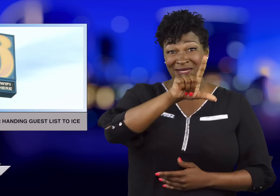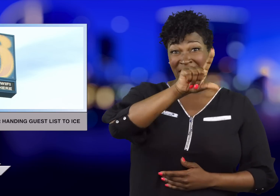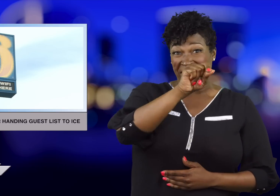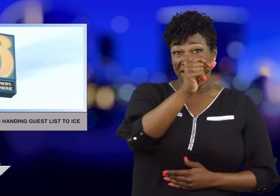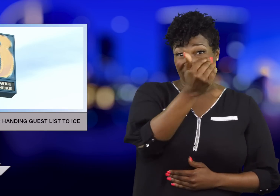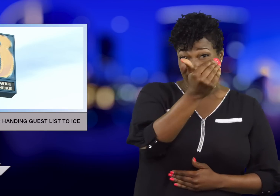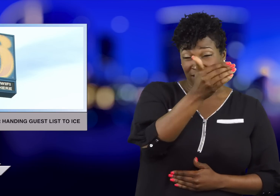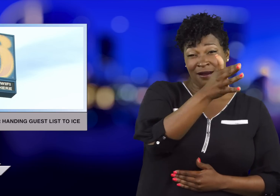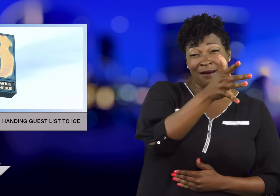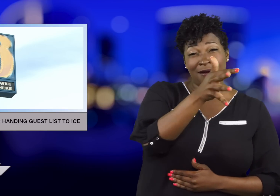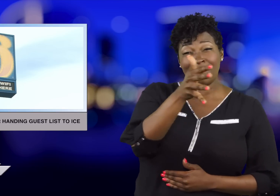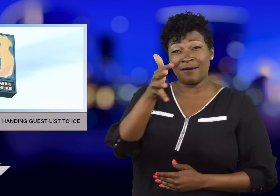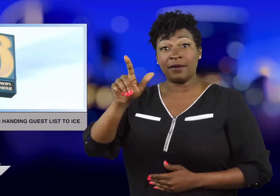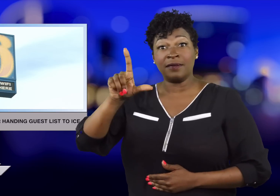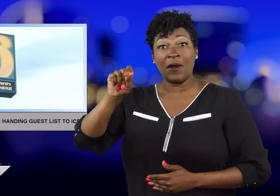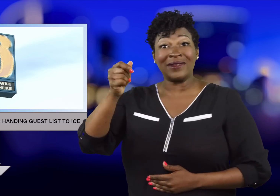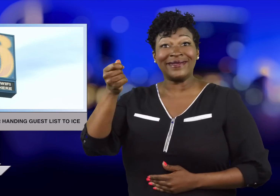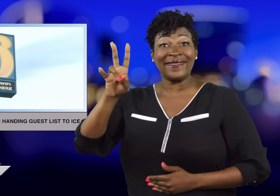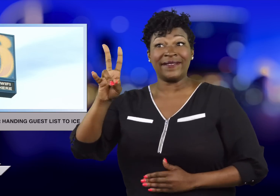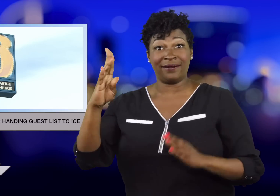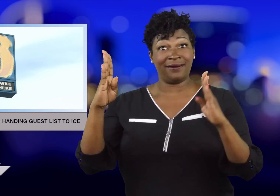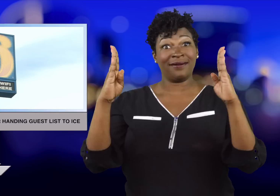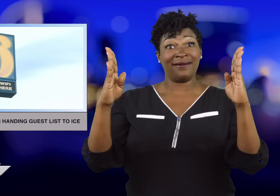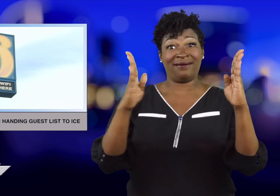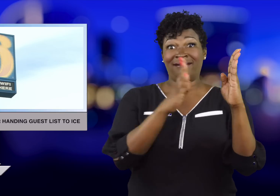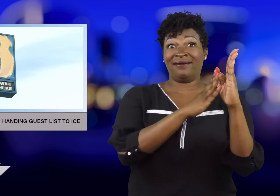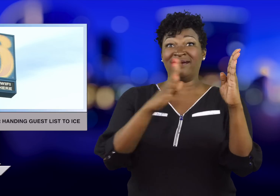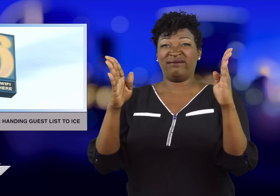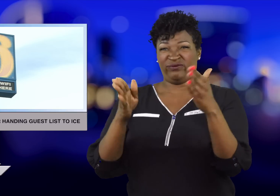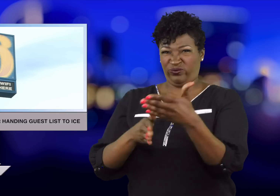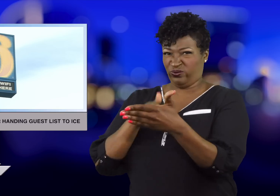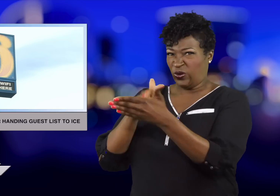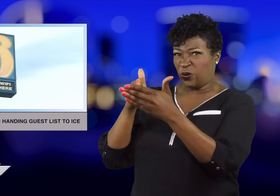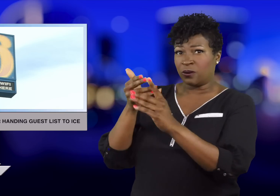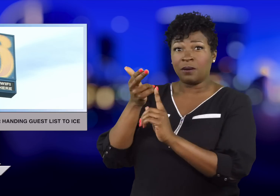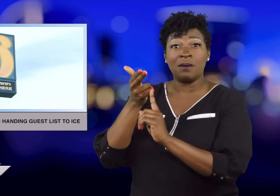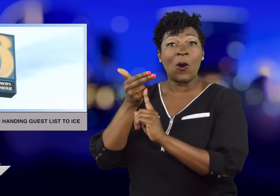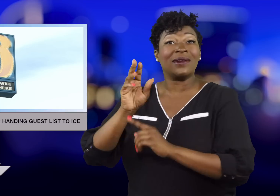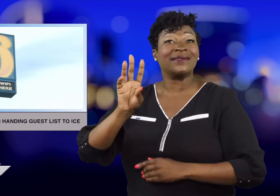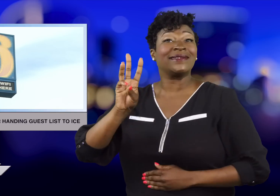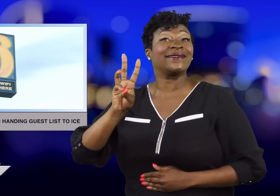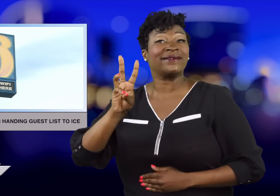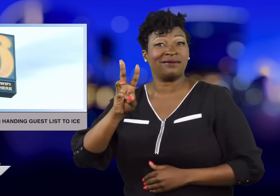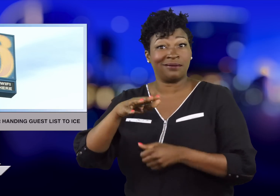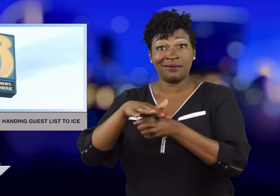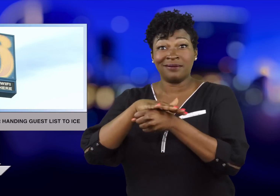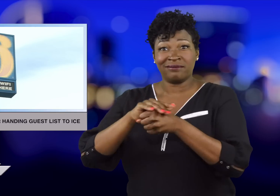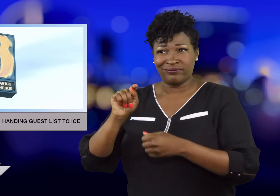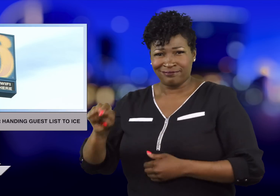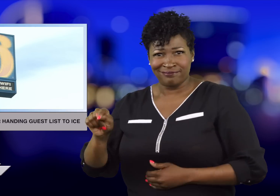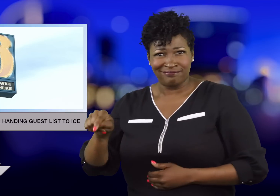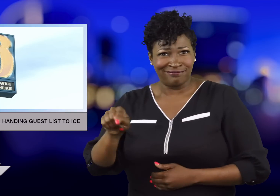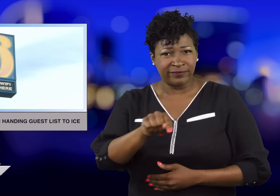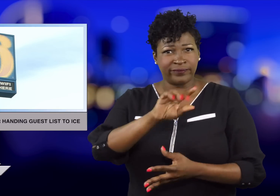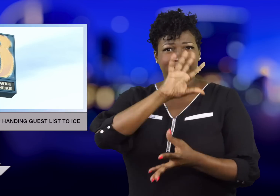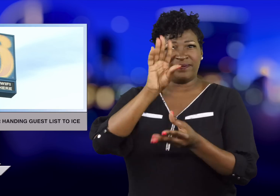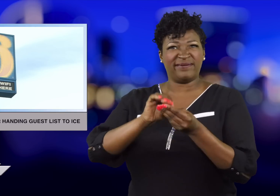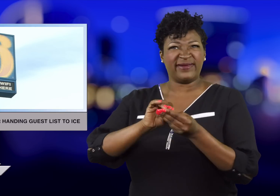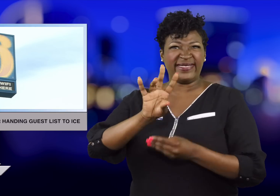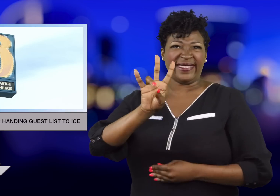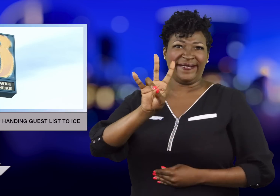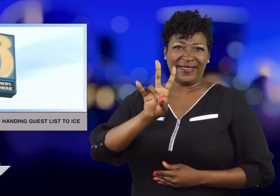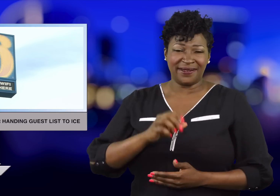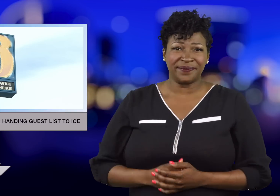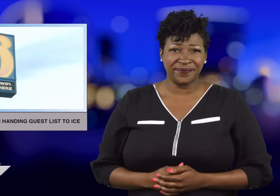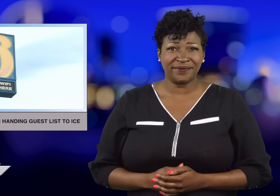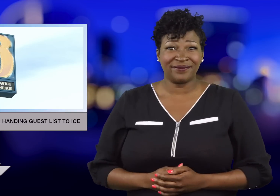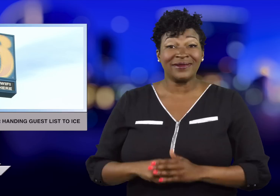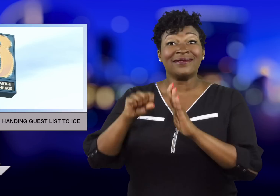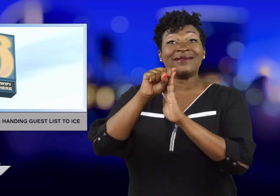The lawsuit involves seven Motel 6 locations between 2015 and 2017.